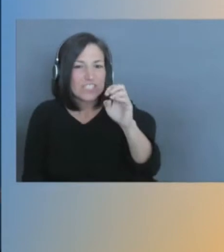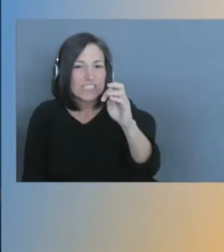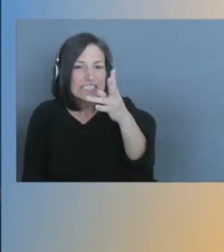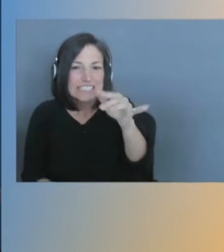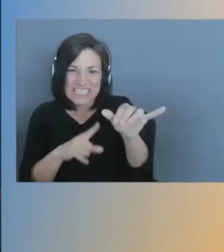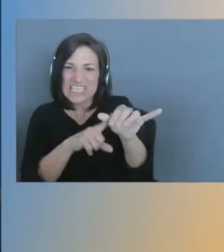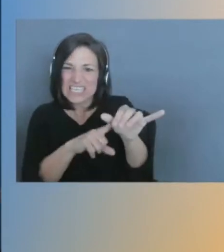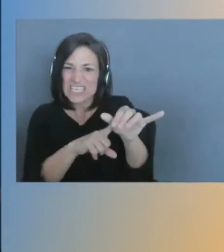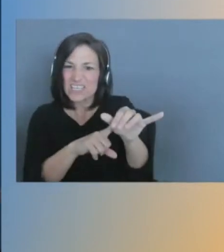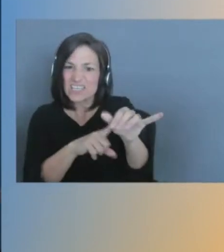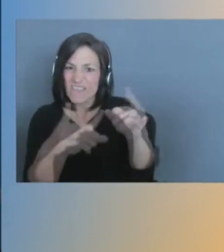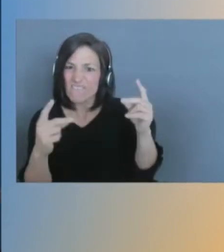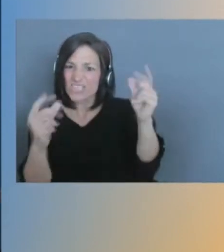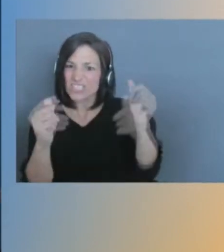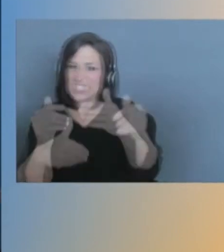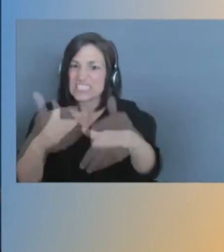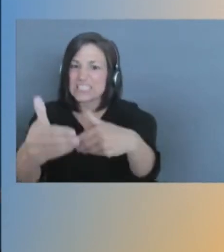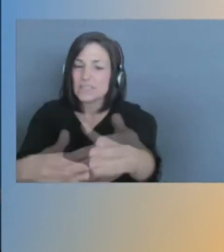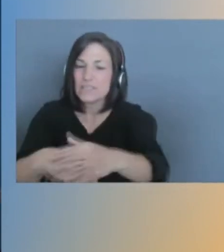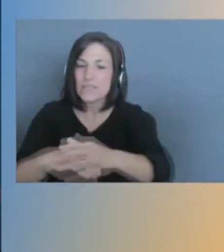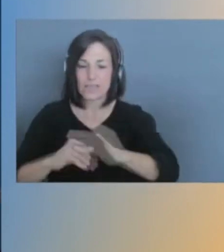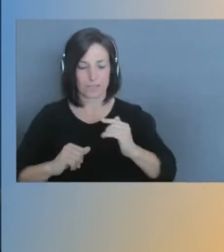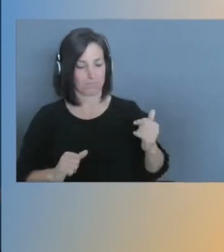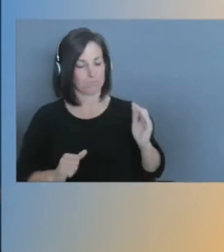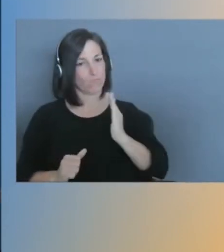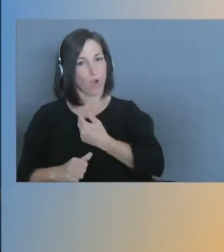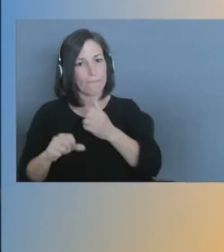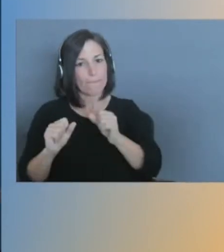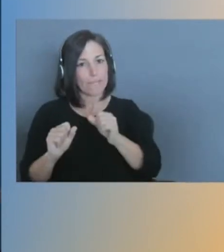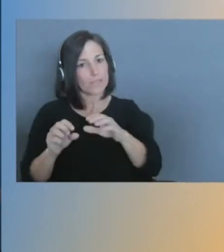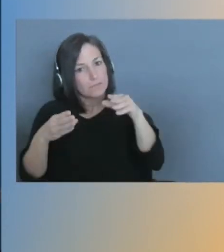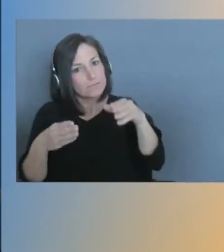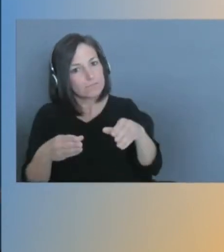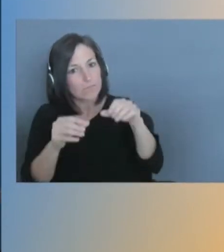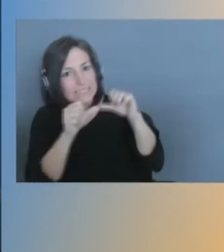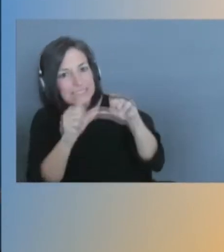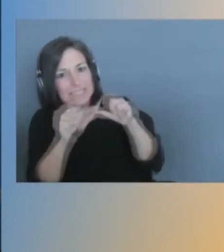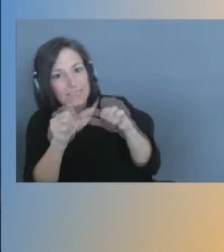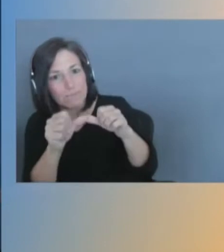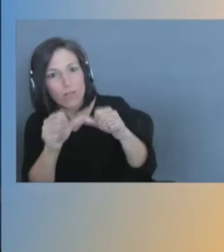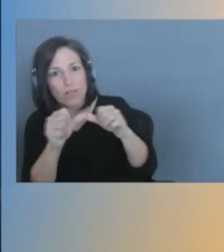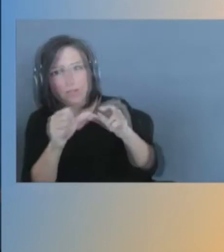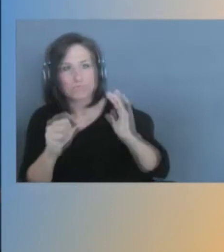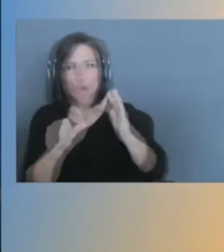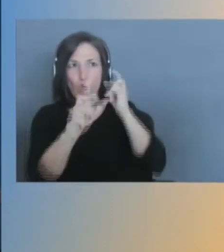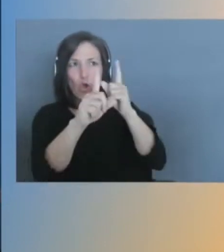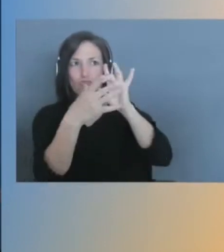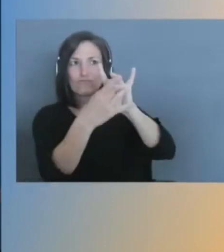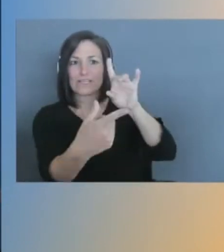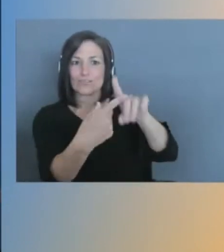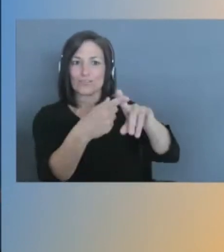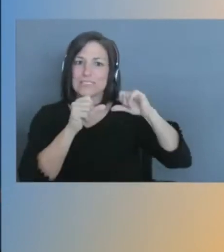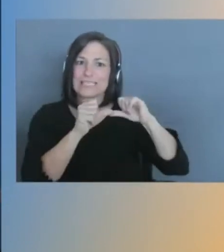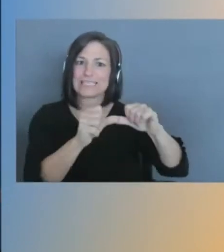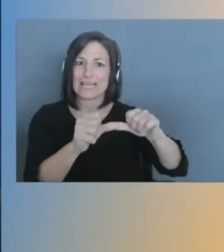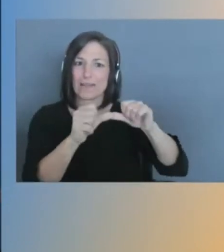to work on sustainability and to achieve some of our sustainable goals. Absolutely. Both James and Naufal touched upon it a little bit,